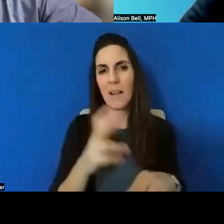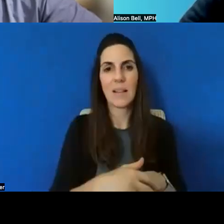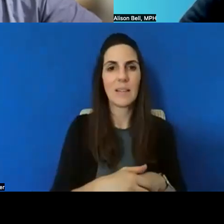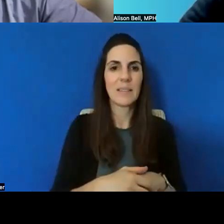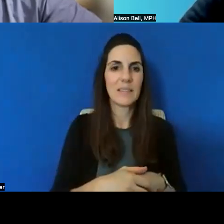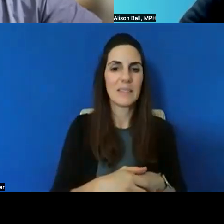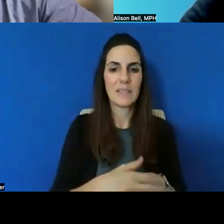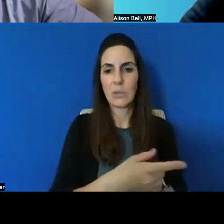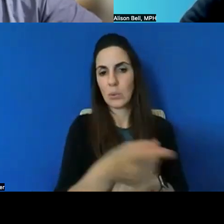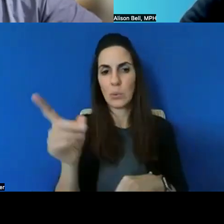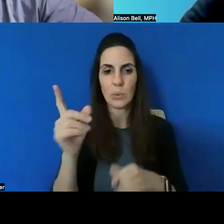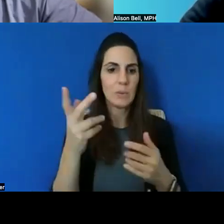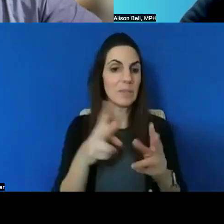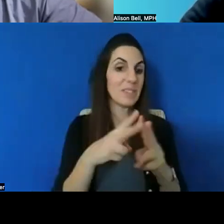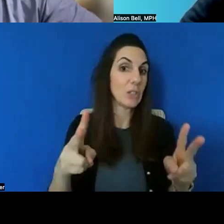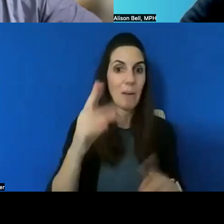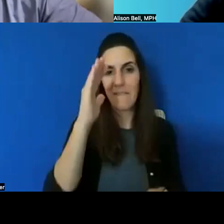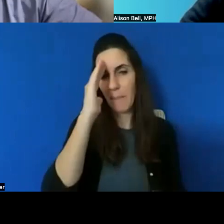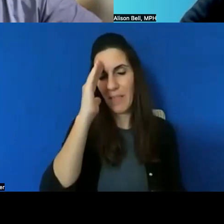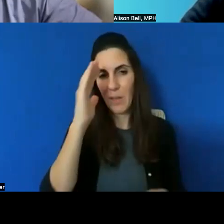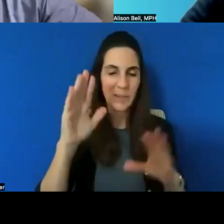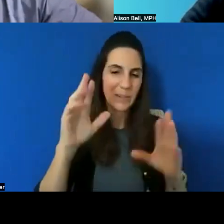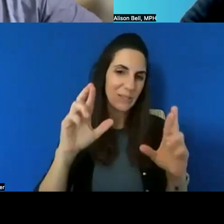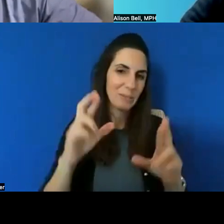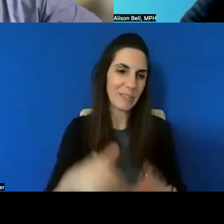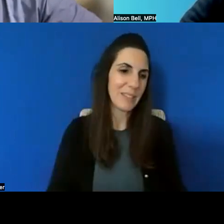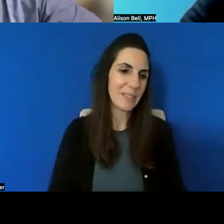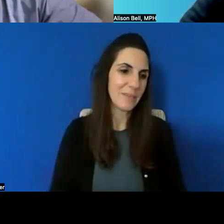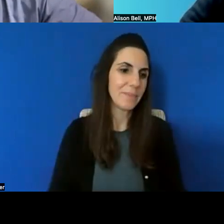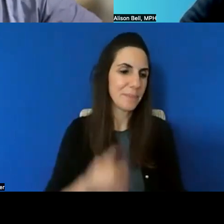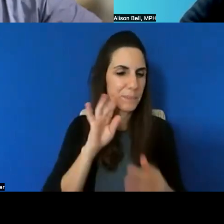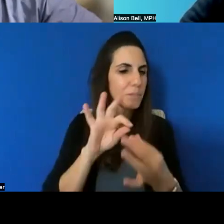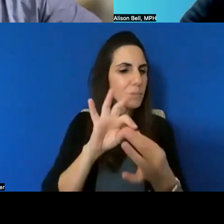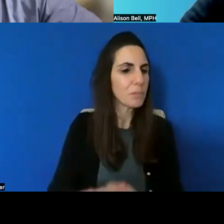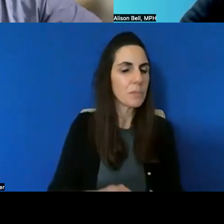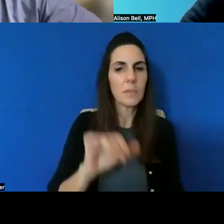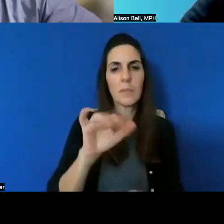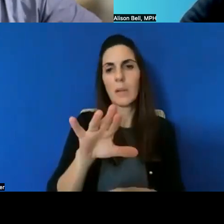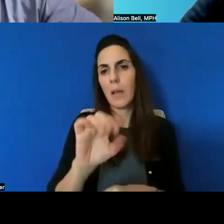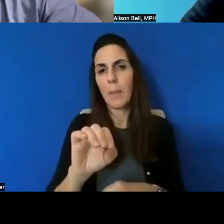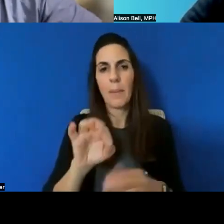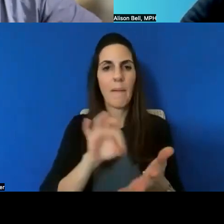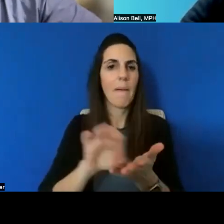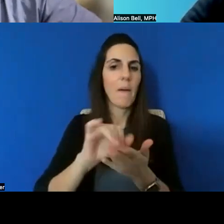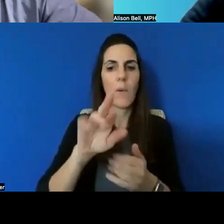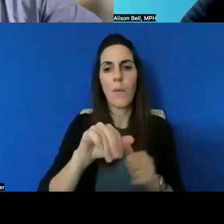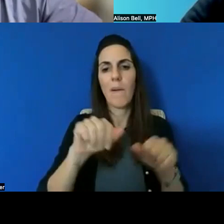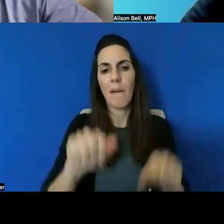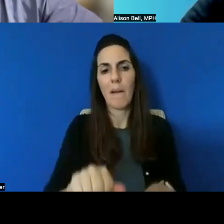you guys are very familiar about able accounts or able United at least I'll give everybody a